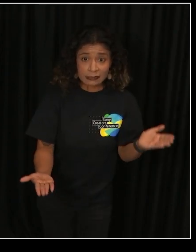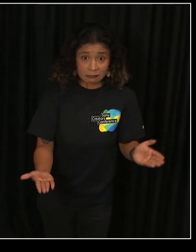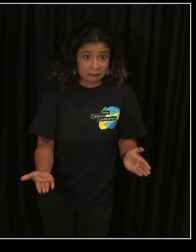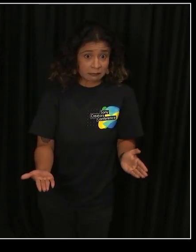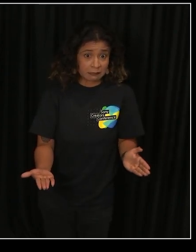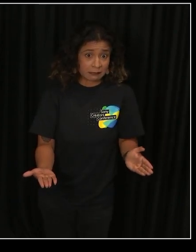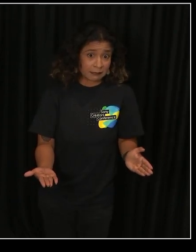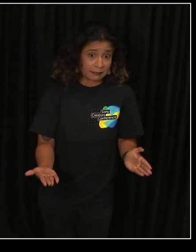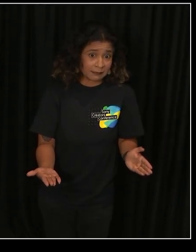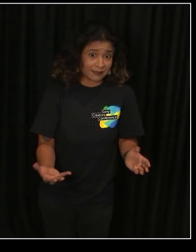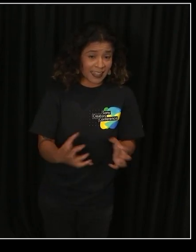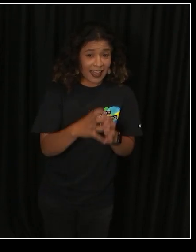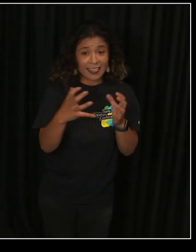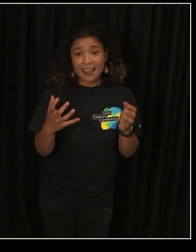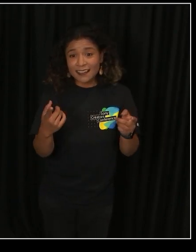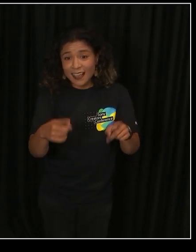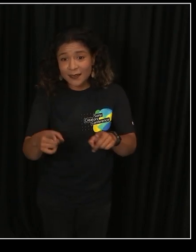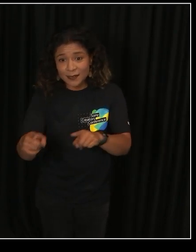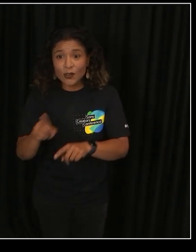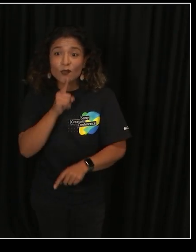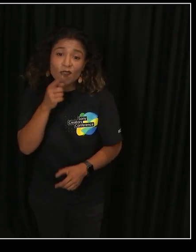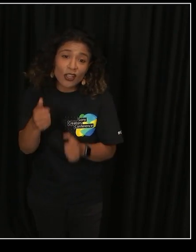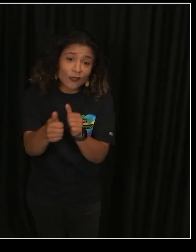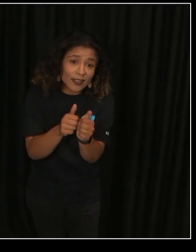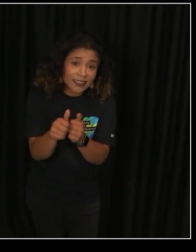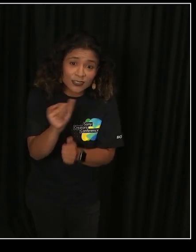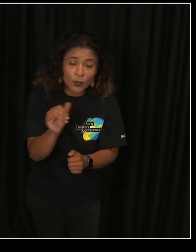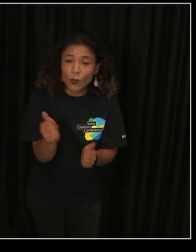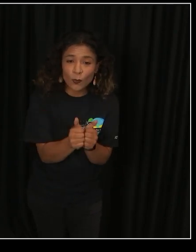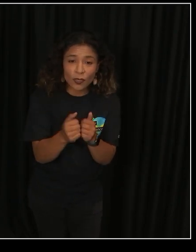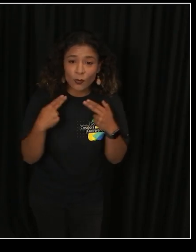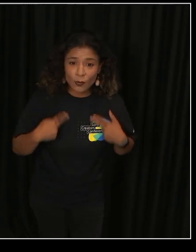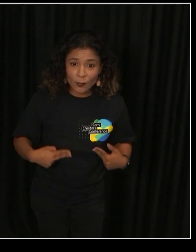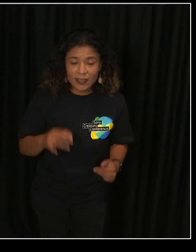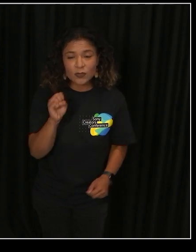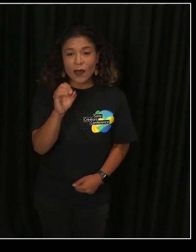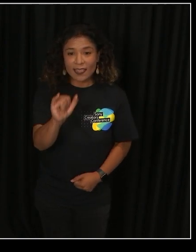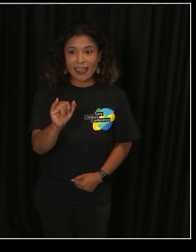There's a lot of that that happens in real racing too, with humans. So that was very realistic.